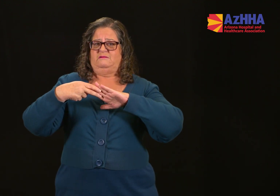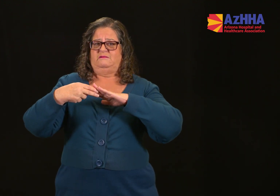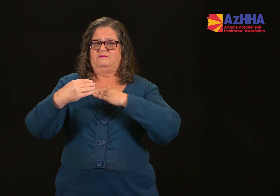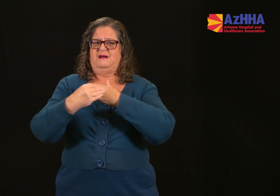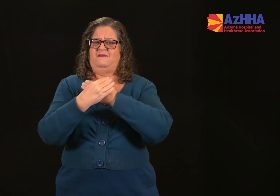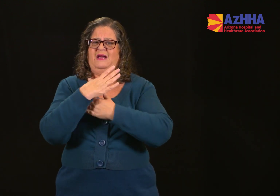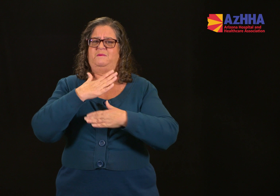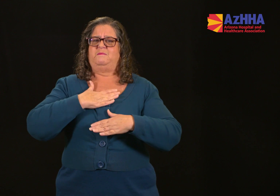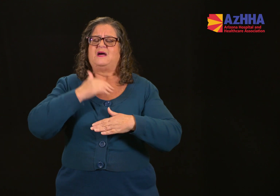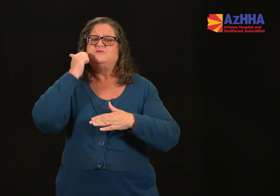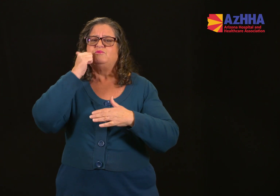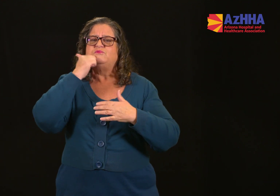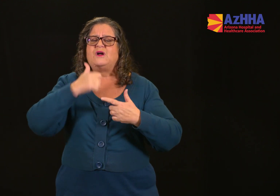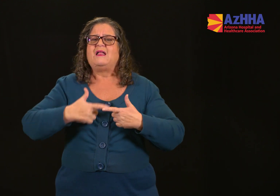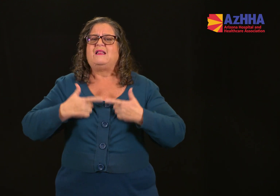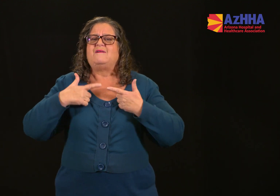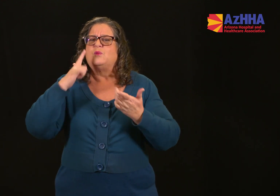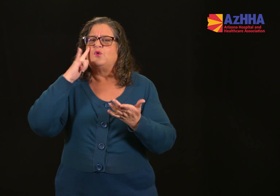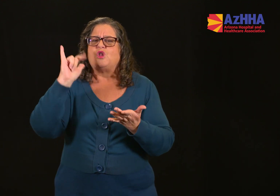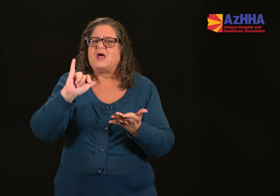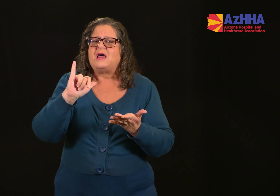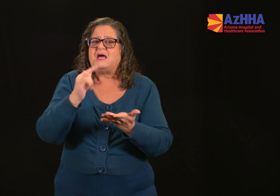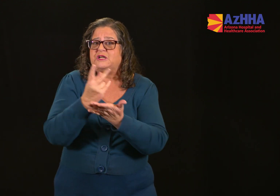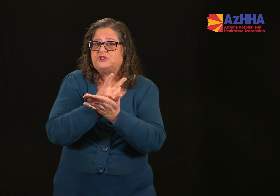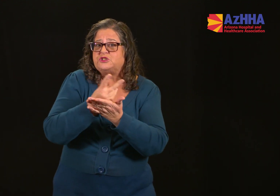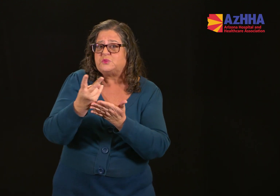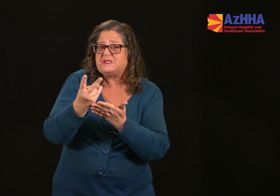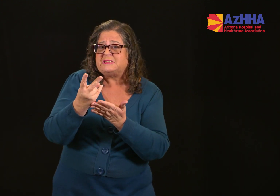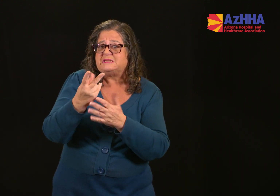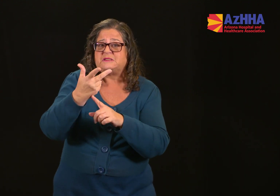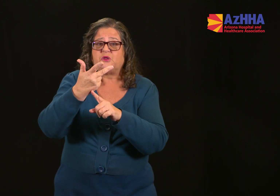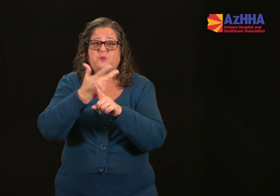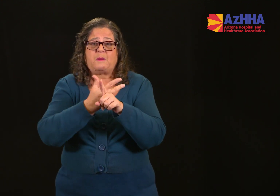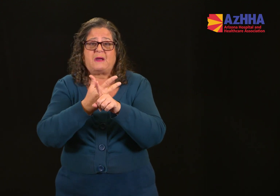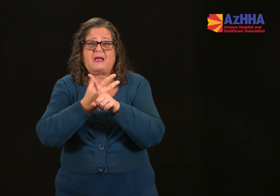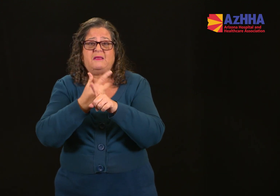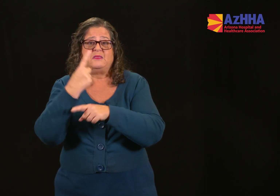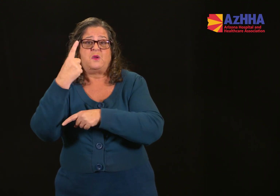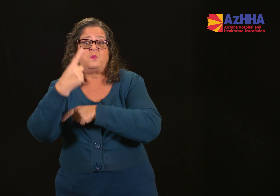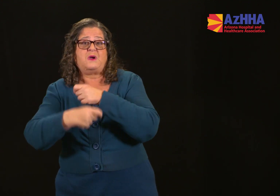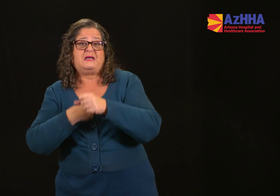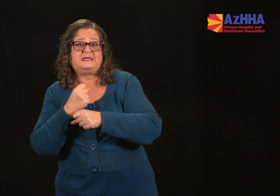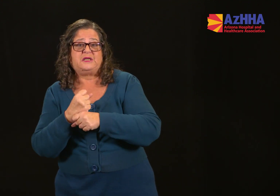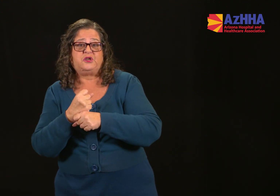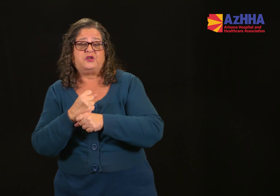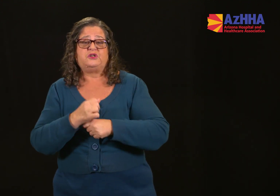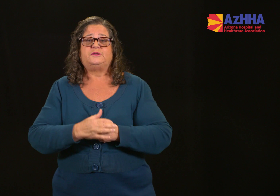How might my diagnosis affect my daily life in two weeks? In three months?